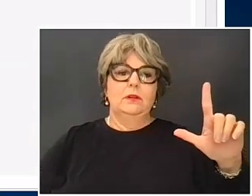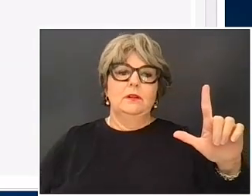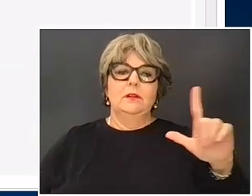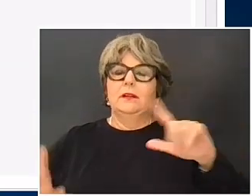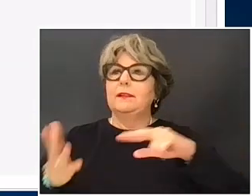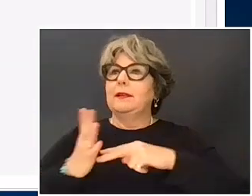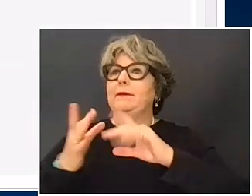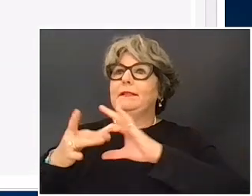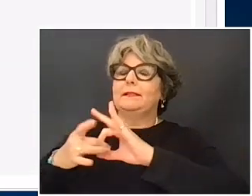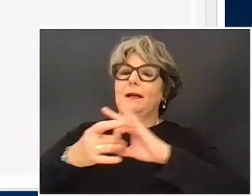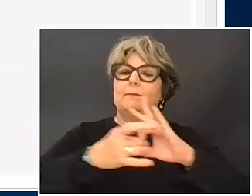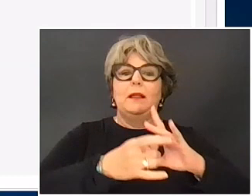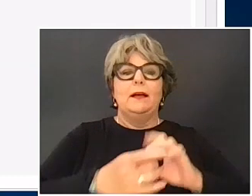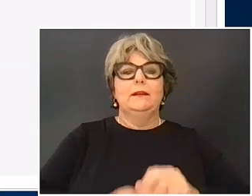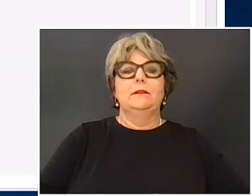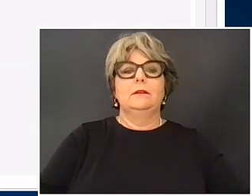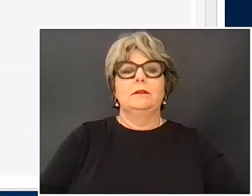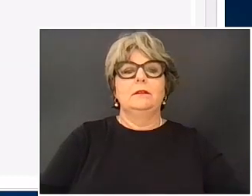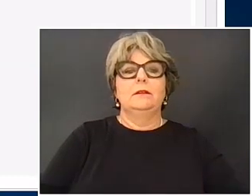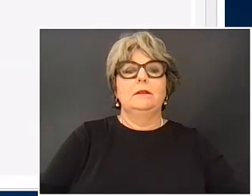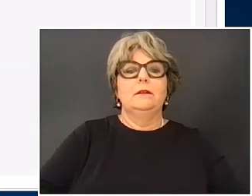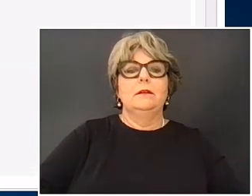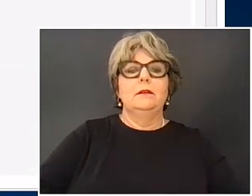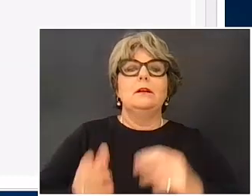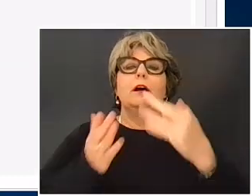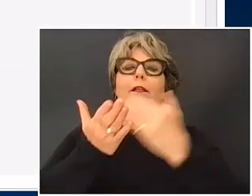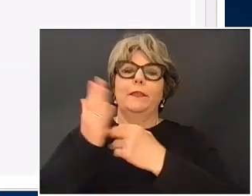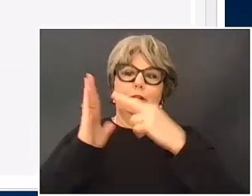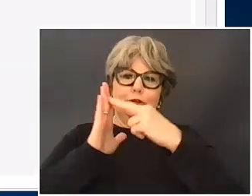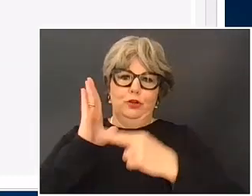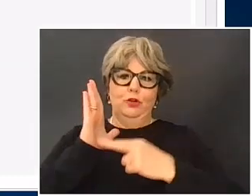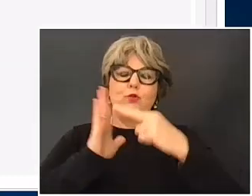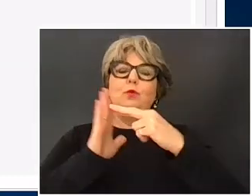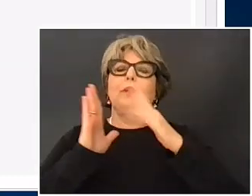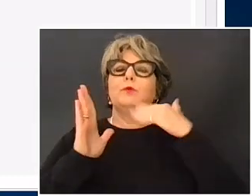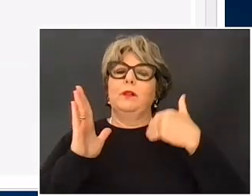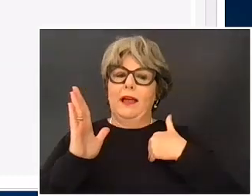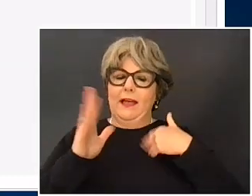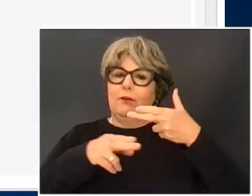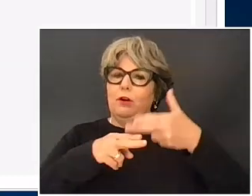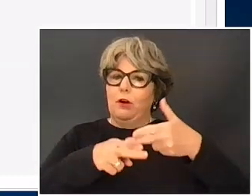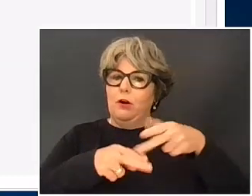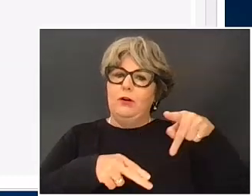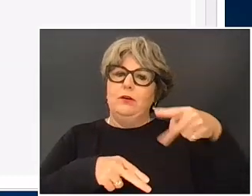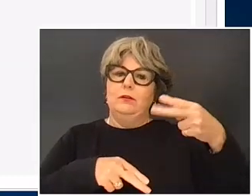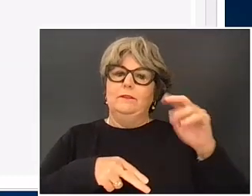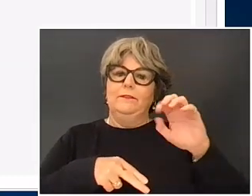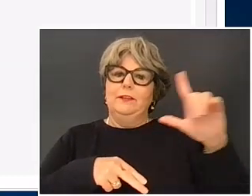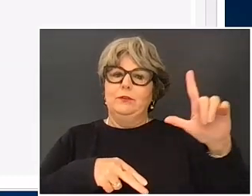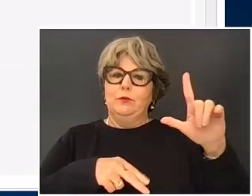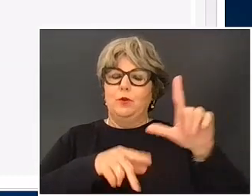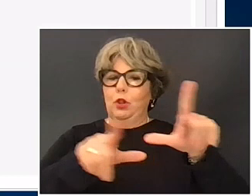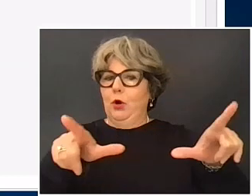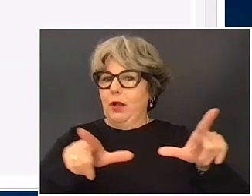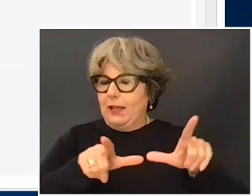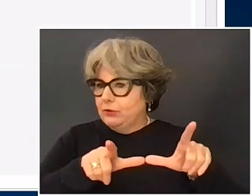trying to do here. The new regulations are going to have physical location in it. Okay. So additional physical location will